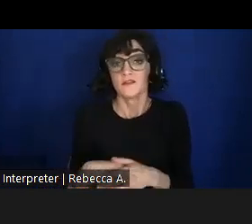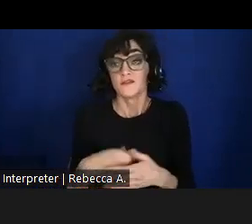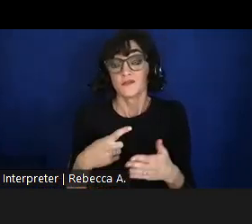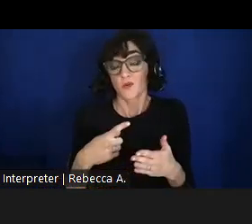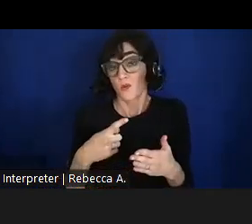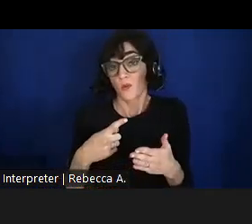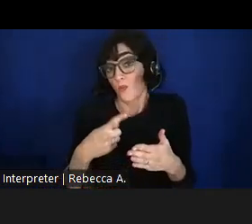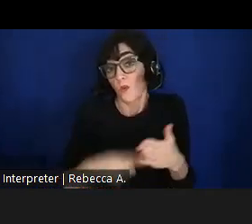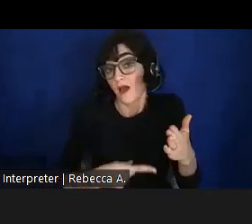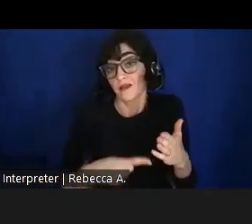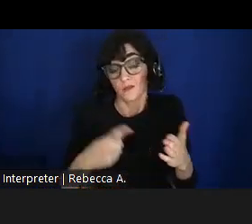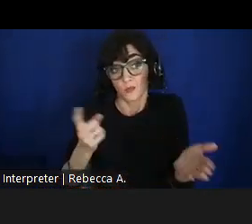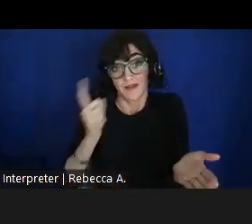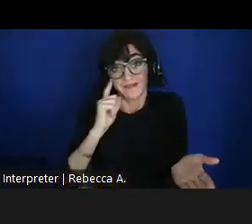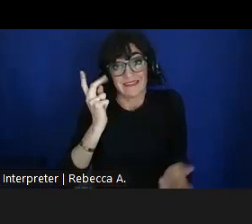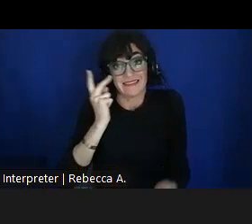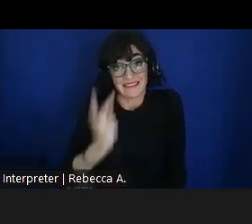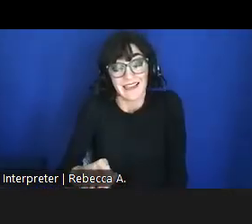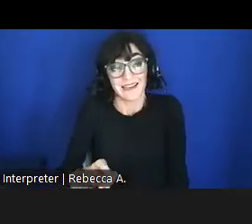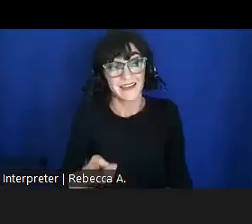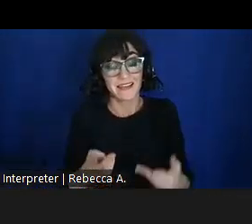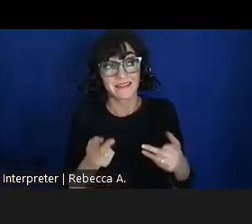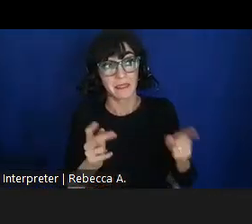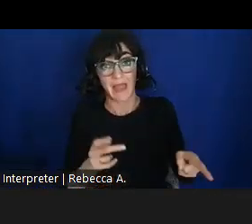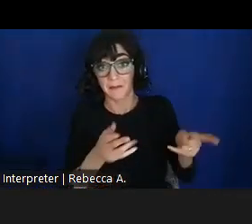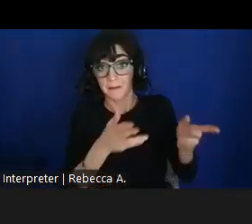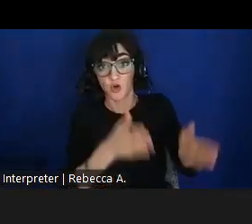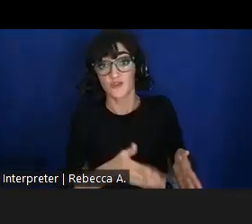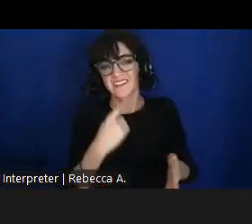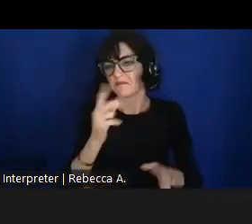that unsafe partner had been telling them that no one would help them that the service